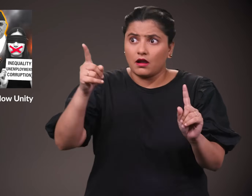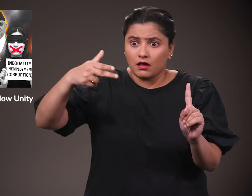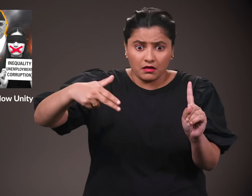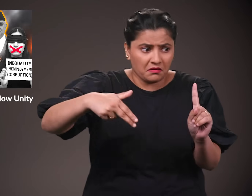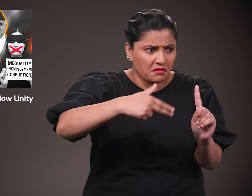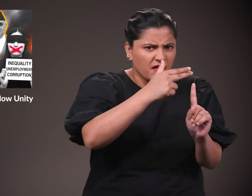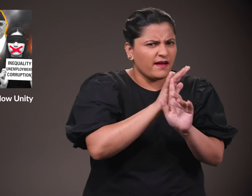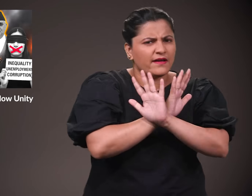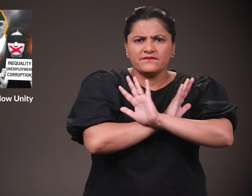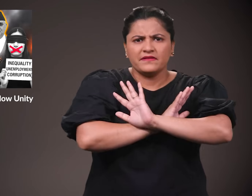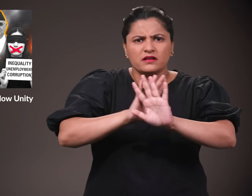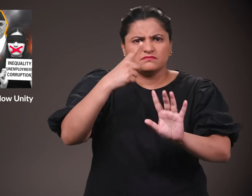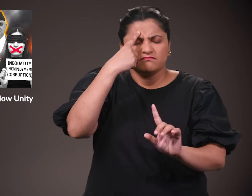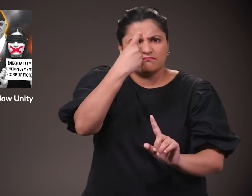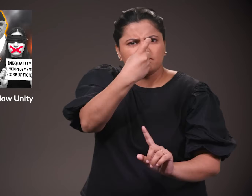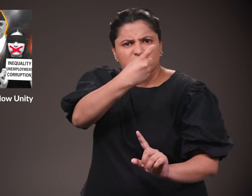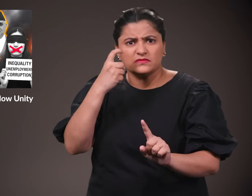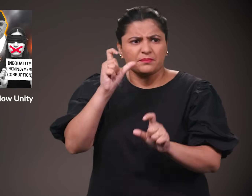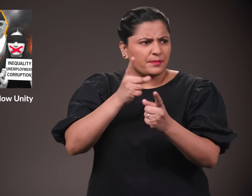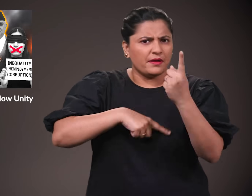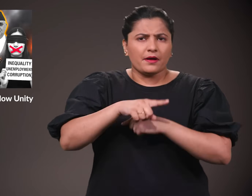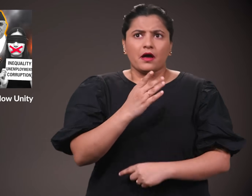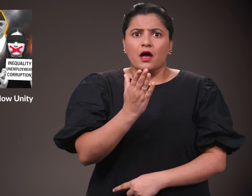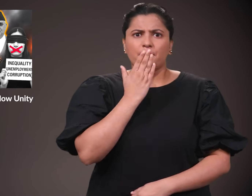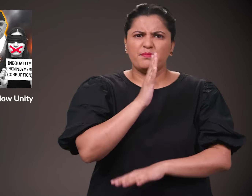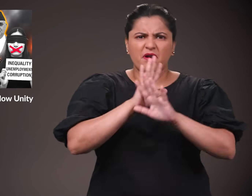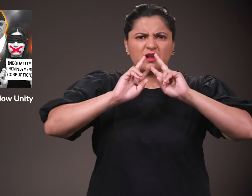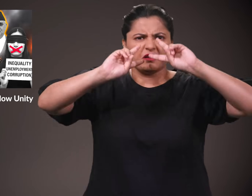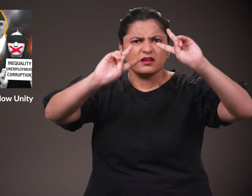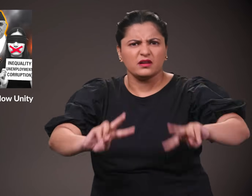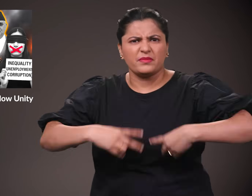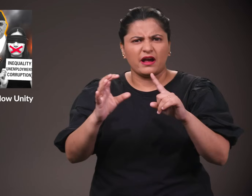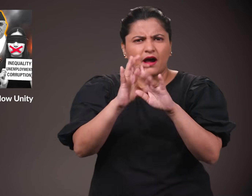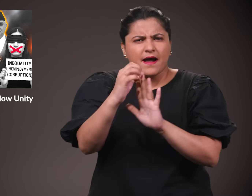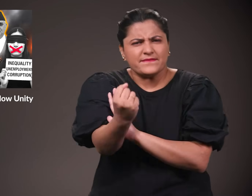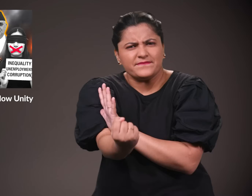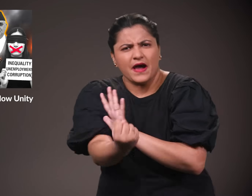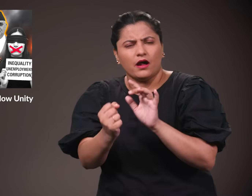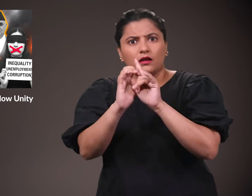however, after the police killed the child, the people wanted to avenge!